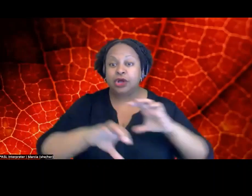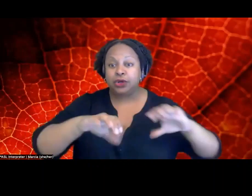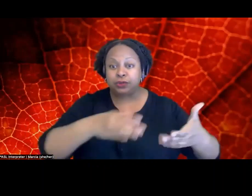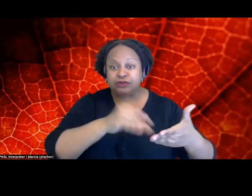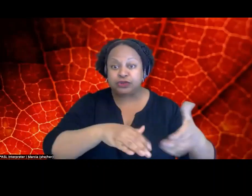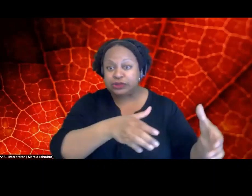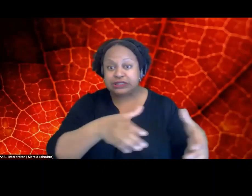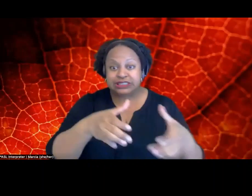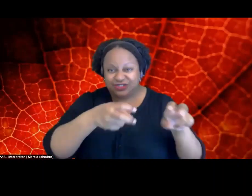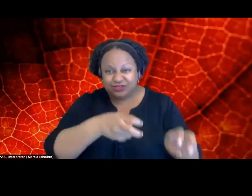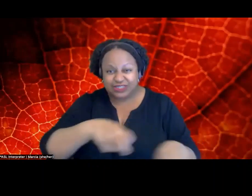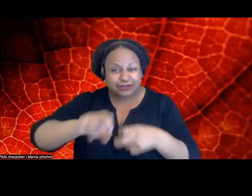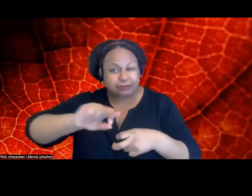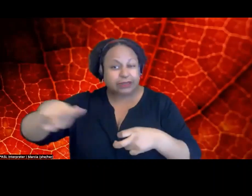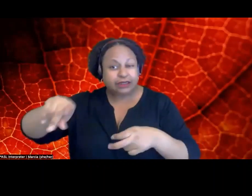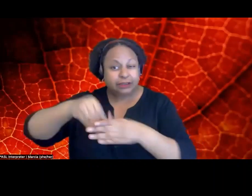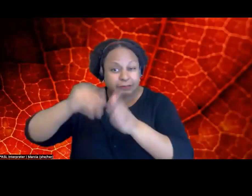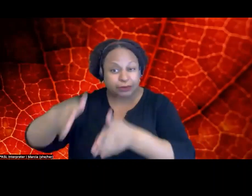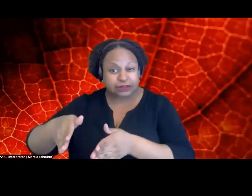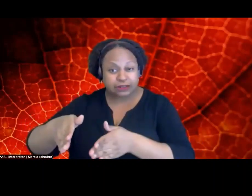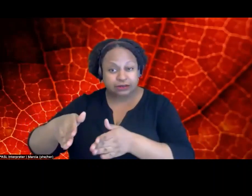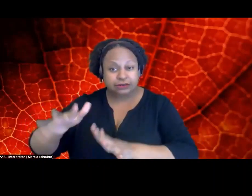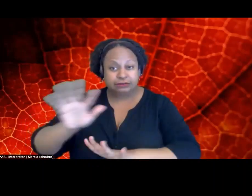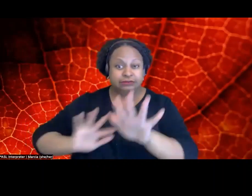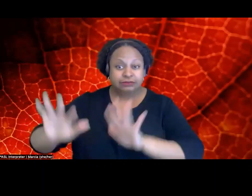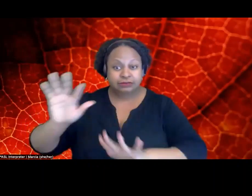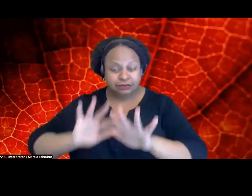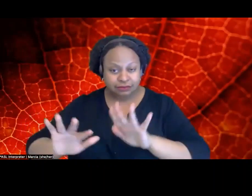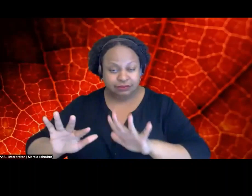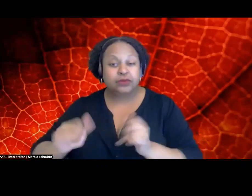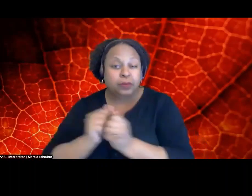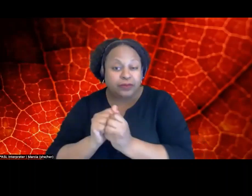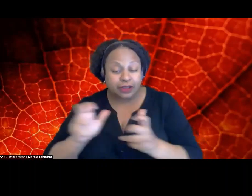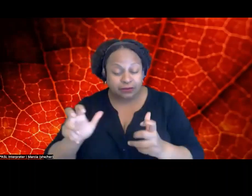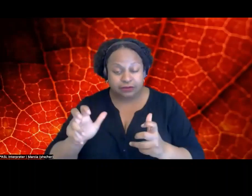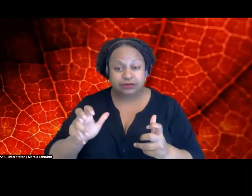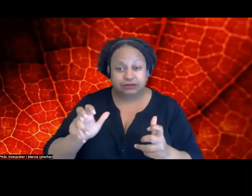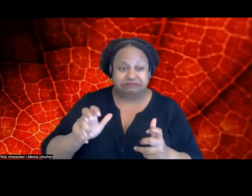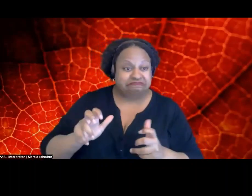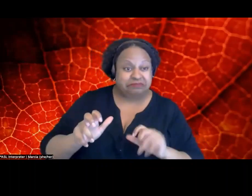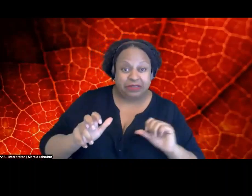be transitioned back to in-person learning without having necessarily learned the skill